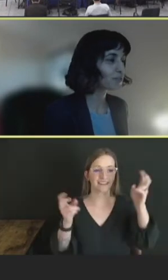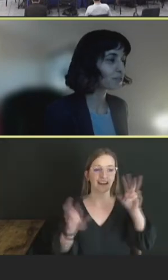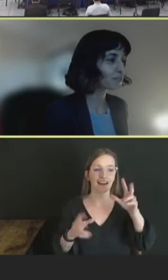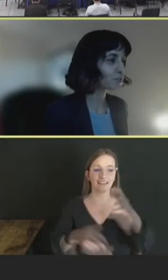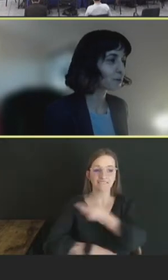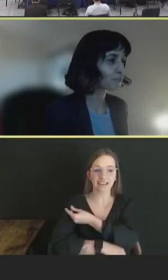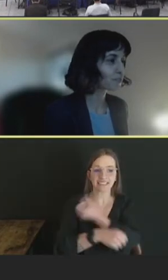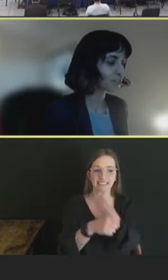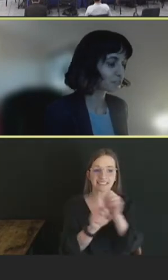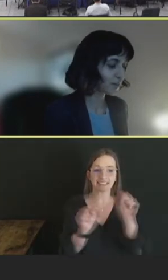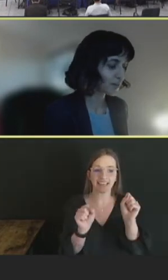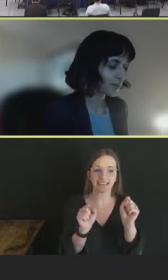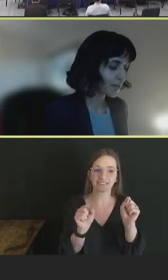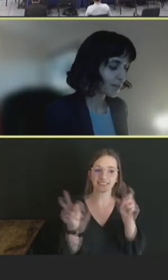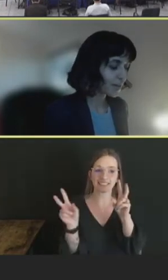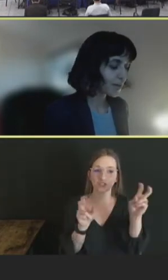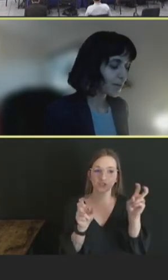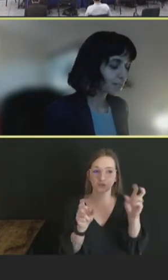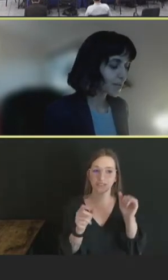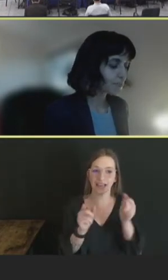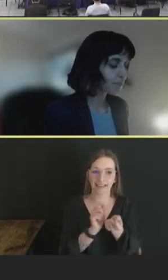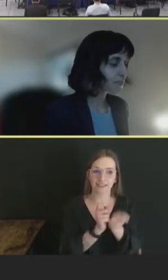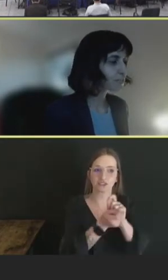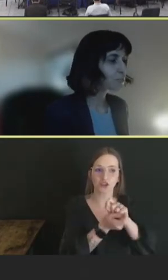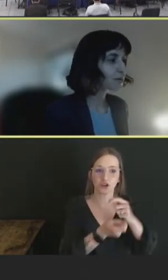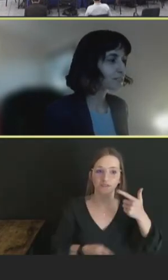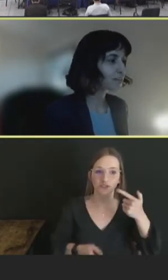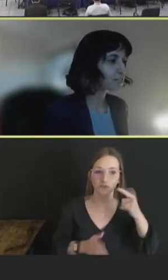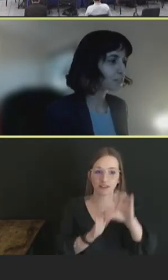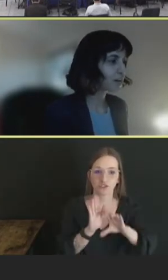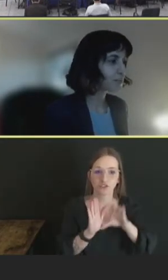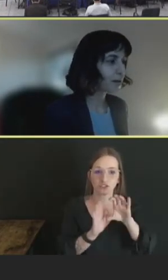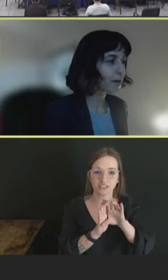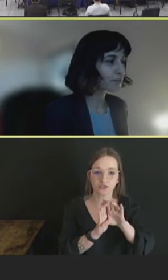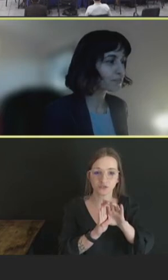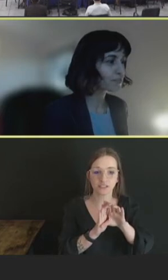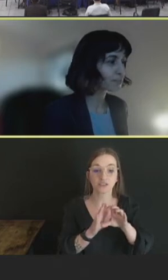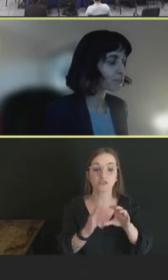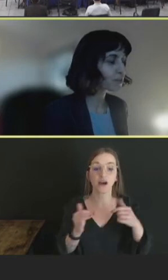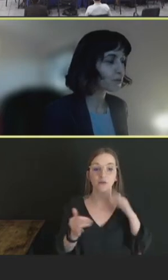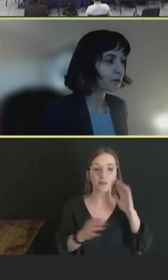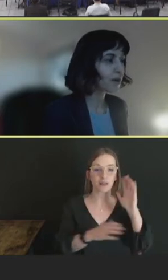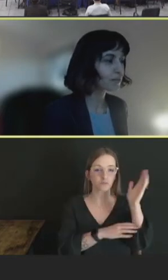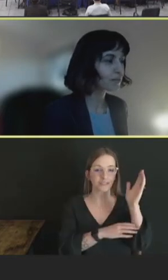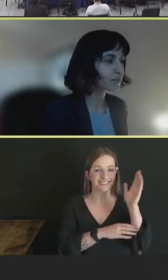turn of the 21st century. And I'm giving this presentation on behalf of Dr. Laura Conklin,